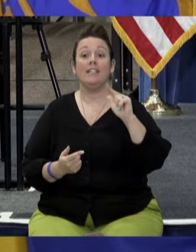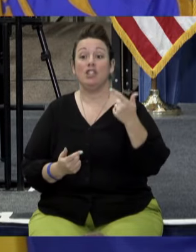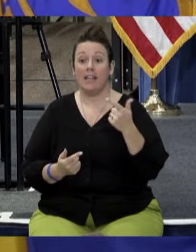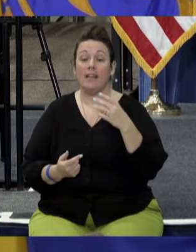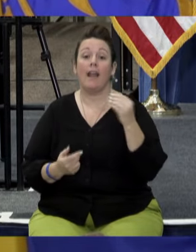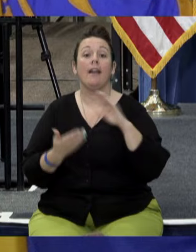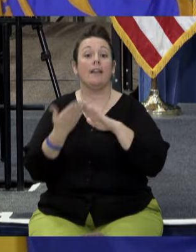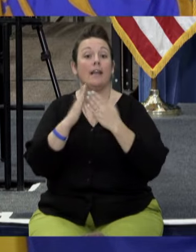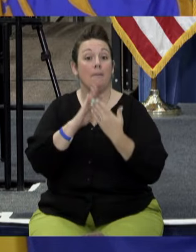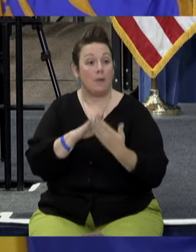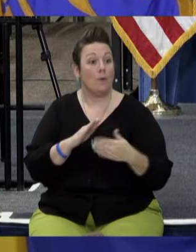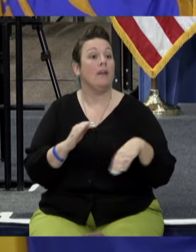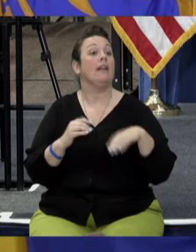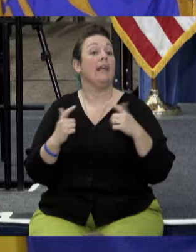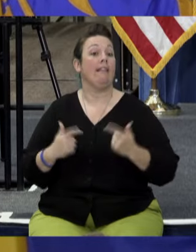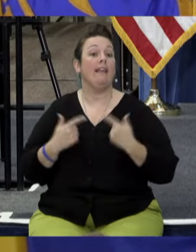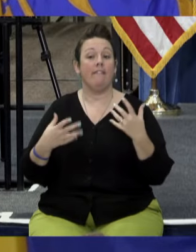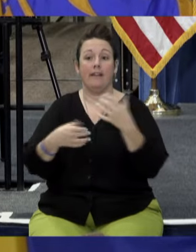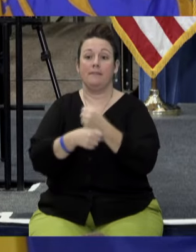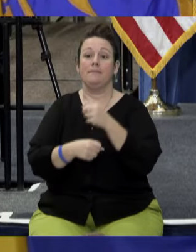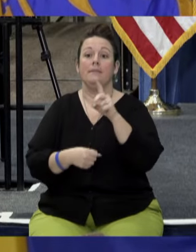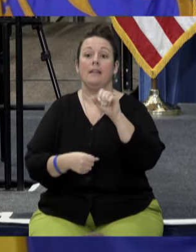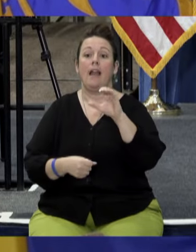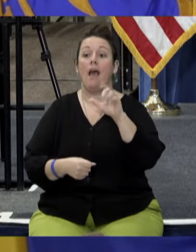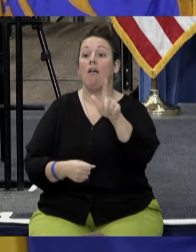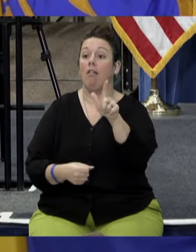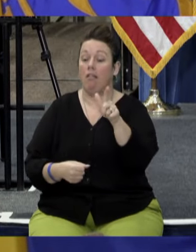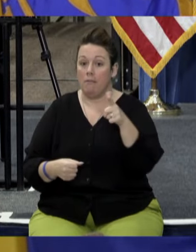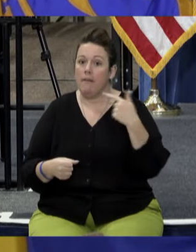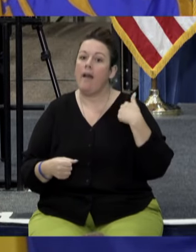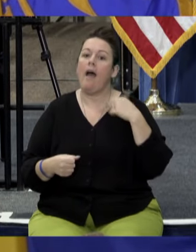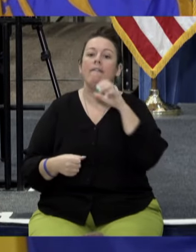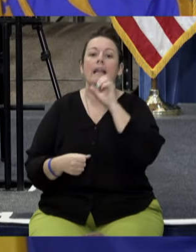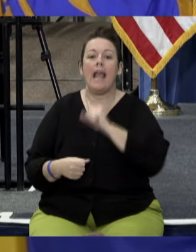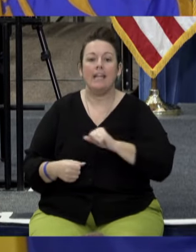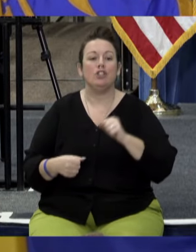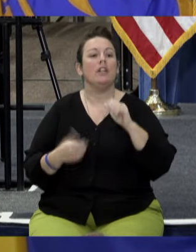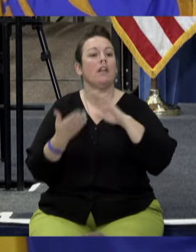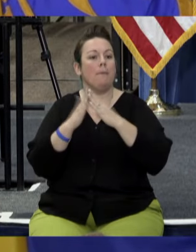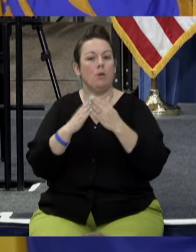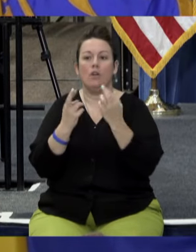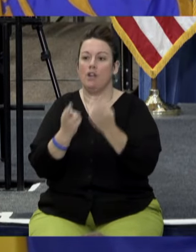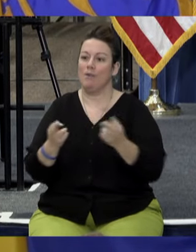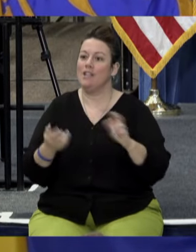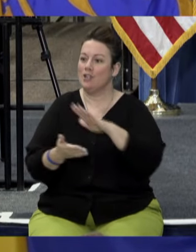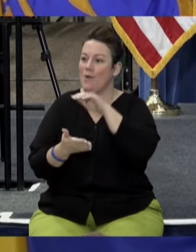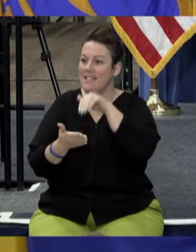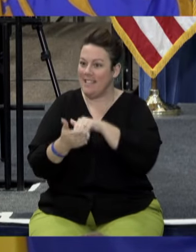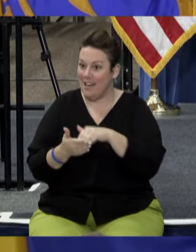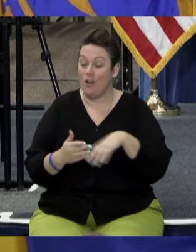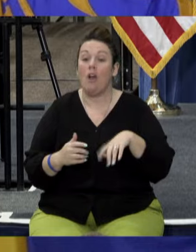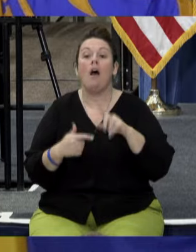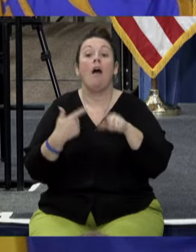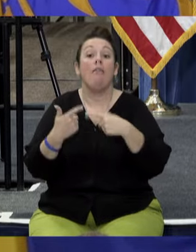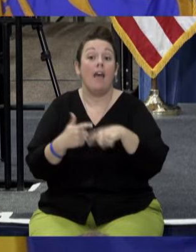DACL, which has an aging and disability resource center. I then found the lead agency for my ward,